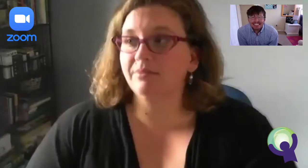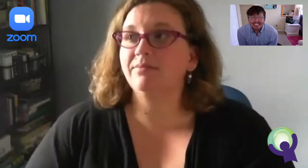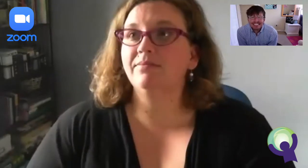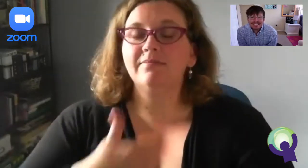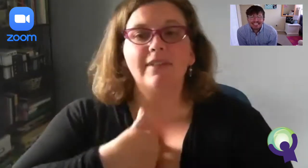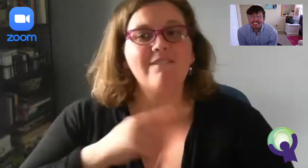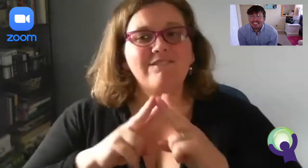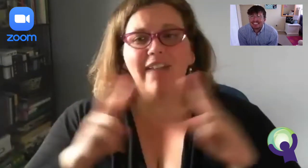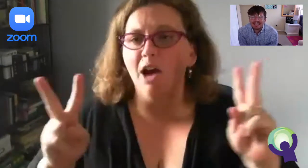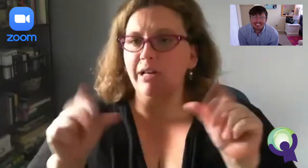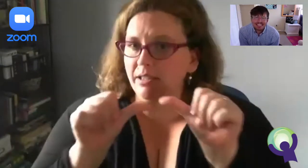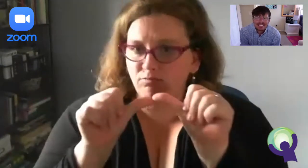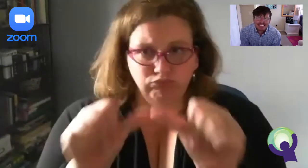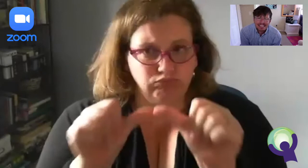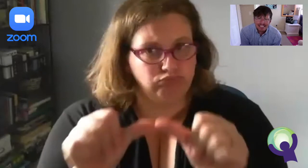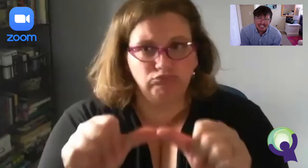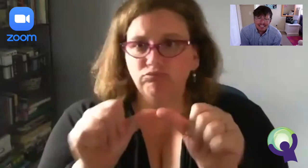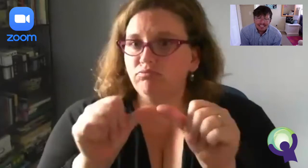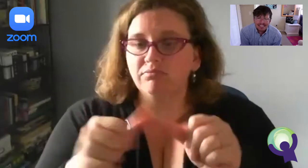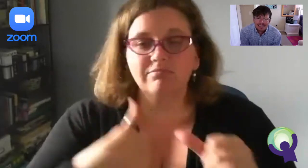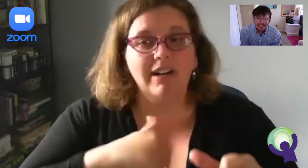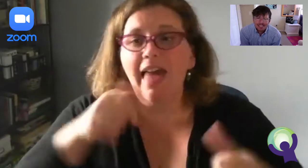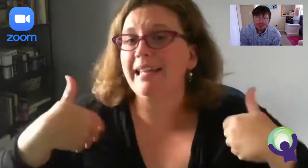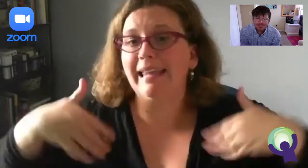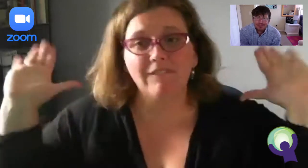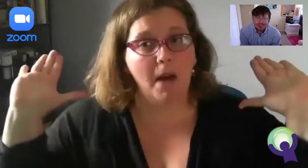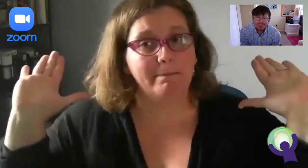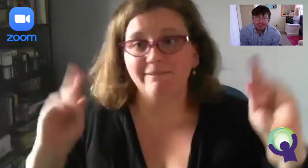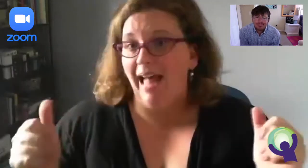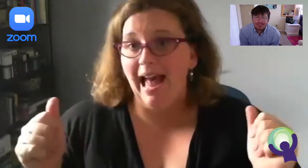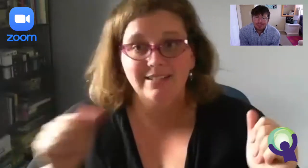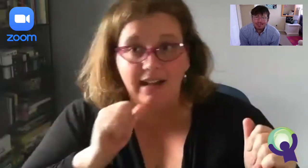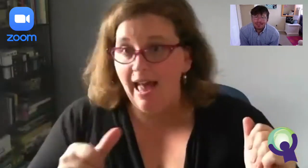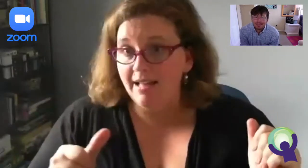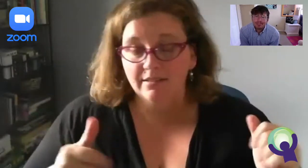One of my strengths, I would say is that I'm very persistent and I never give up.